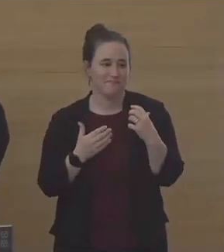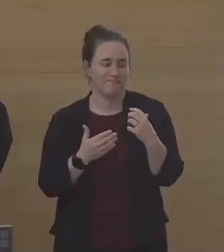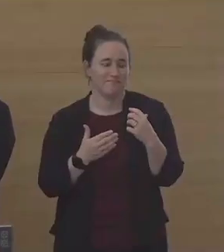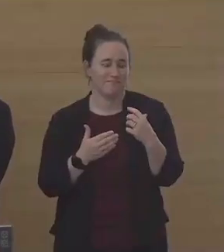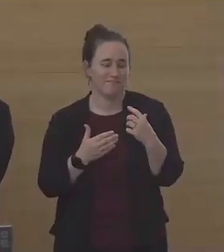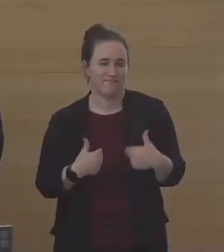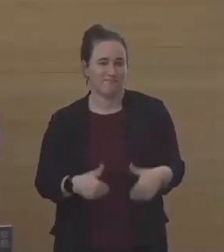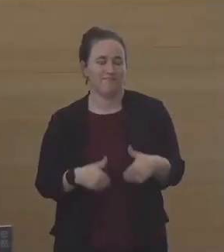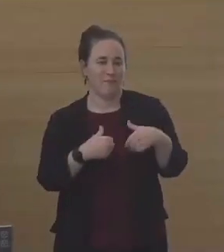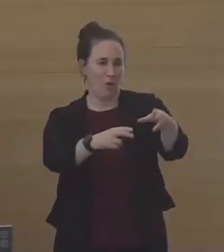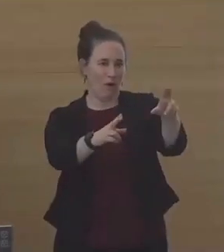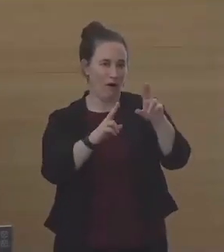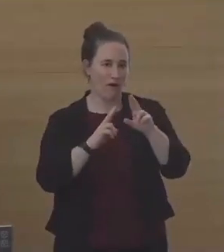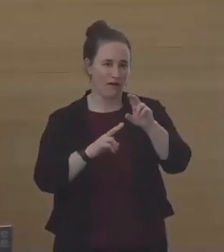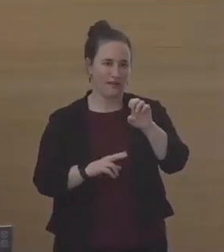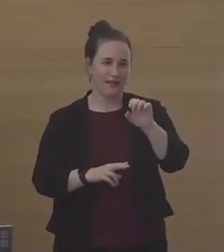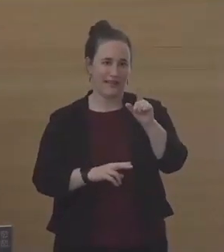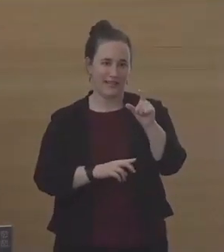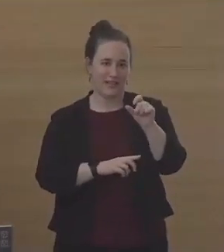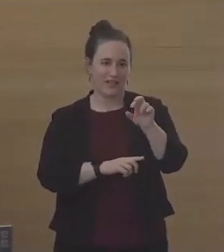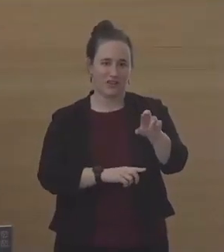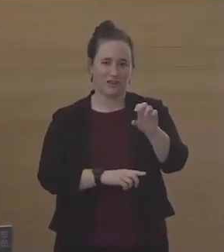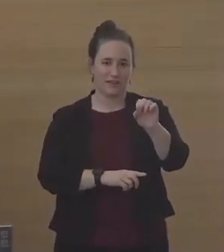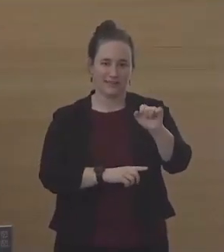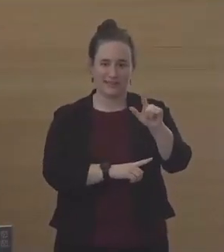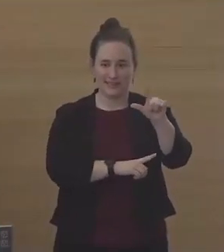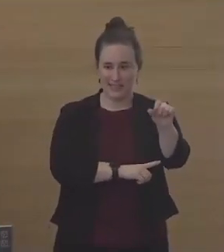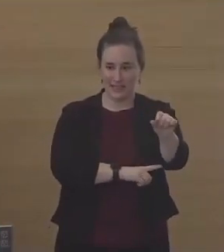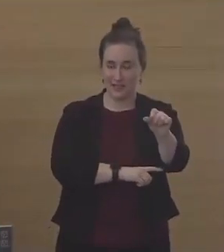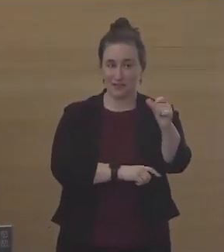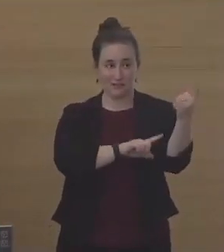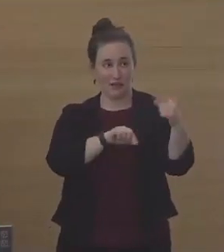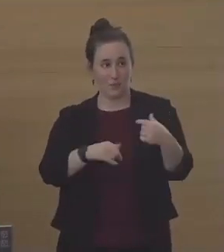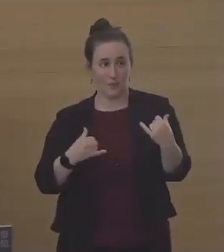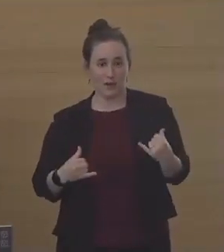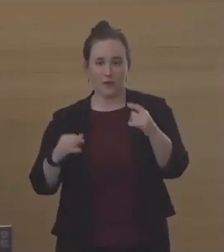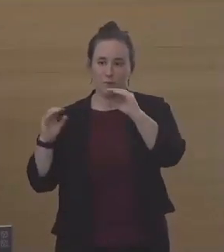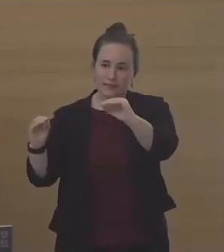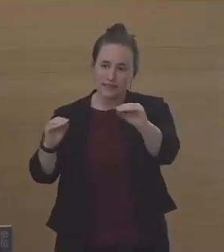that Easter Seals being here today, the Teach Disability History Committee.